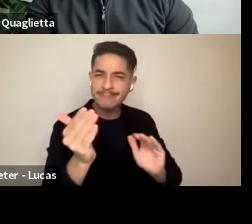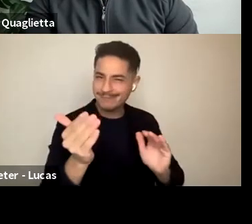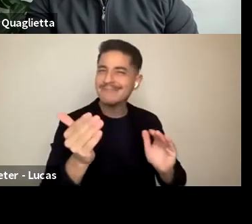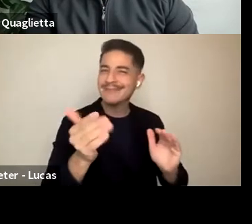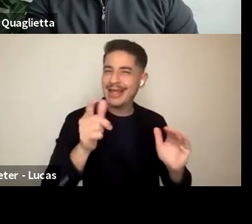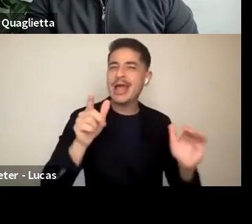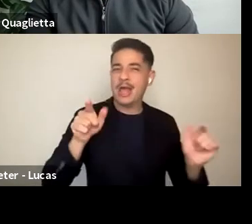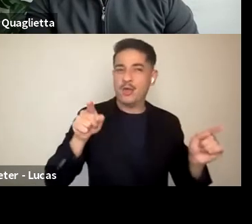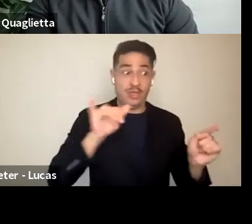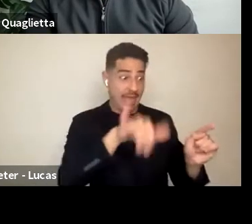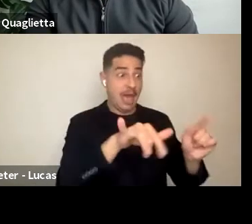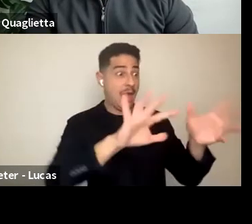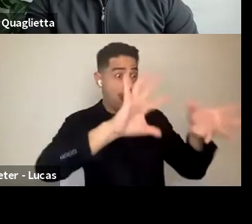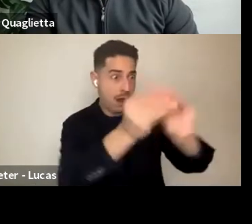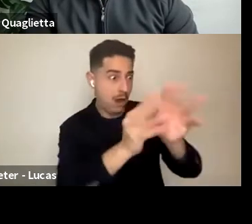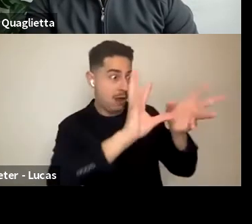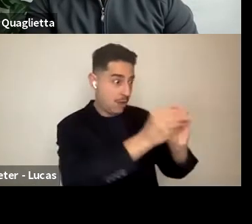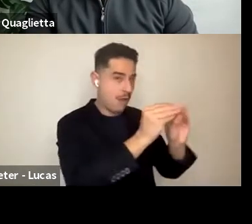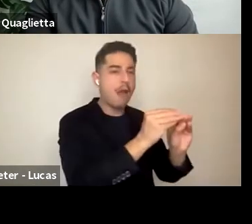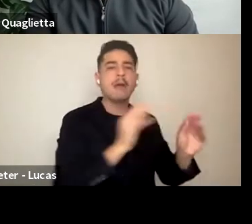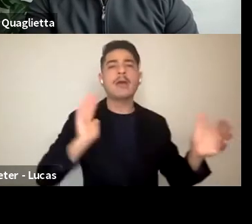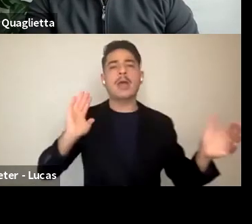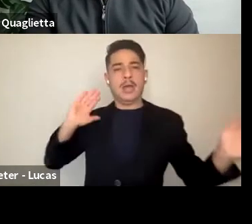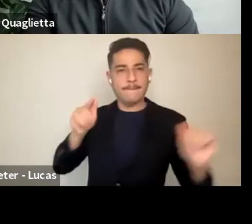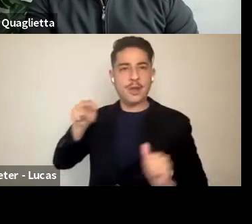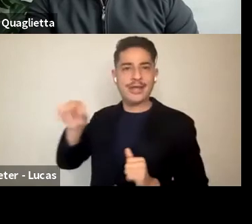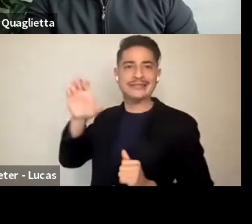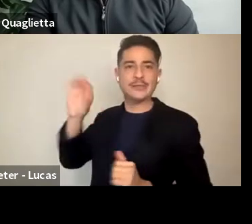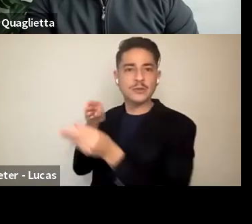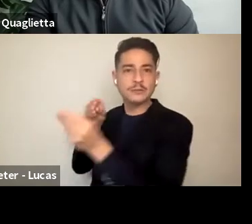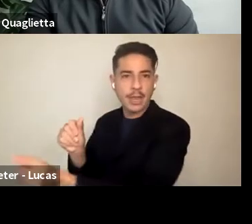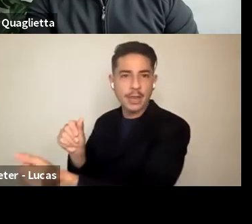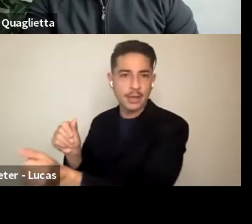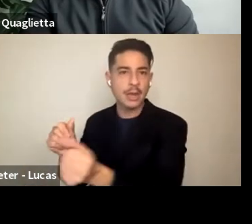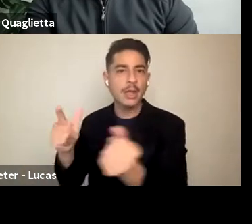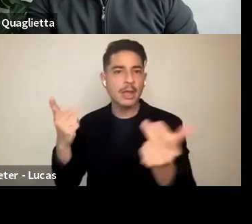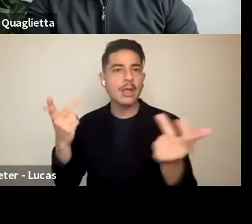know, given number a total number that's coming in from organic